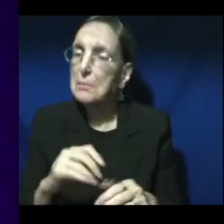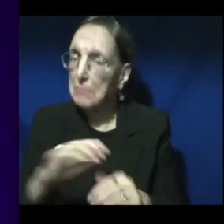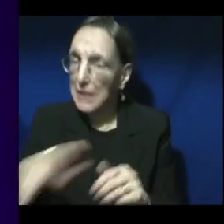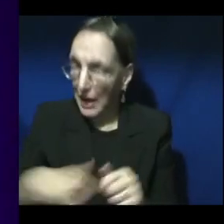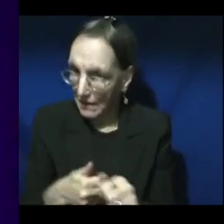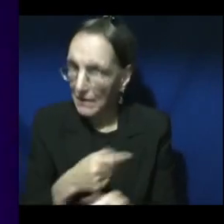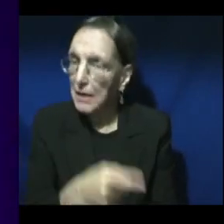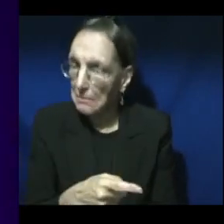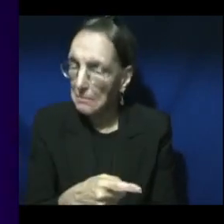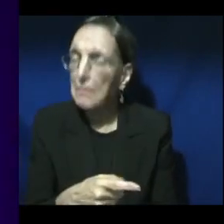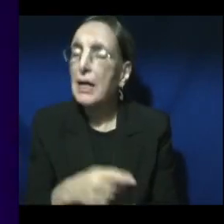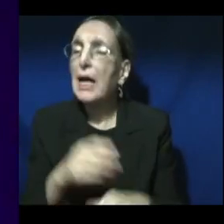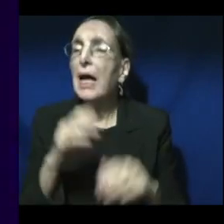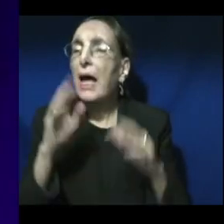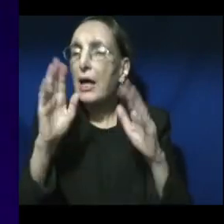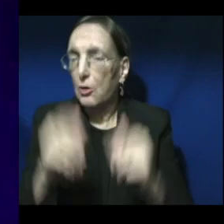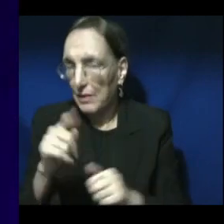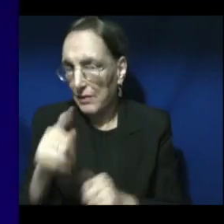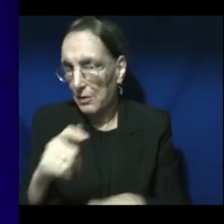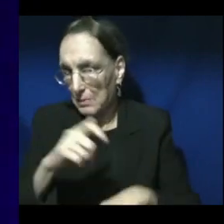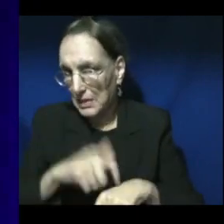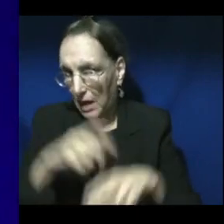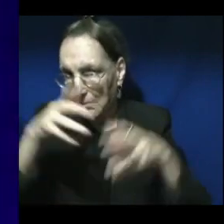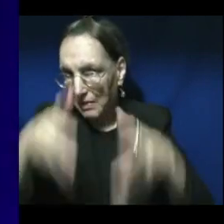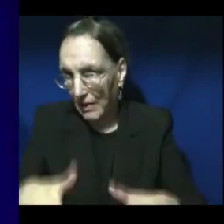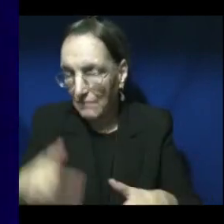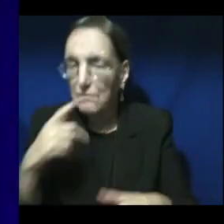least a couple questions at the end. But if not, feel free to come up to me afterwards. I’m happy